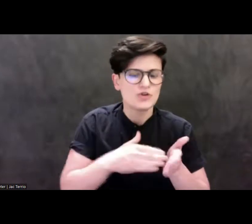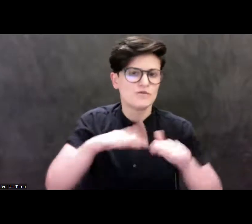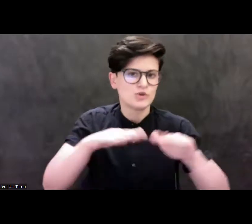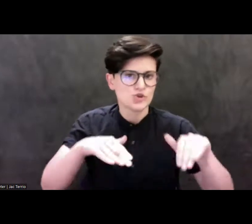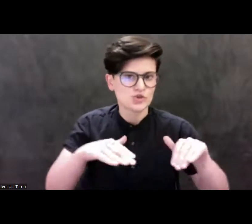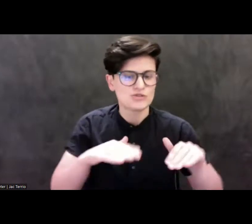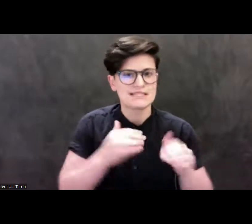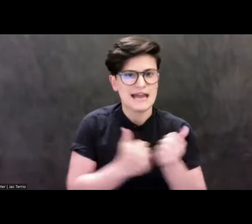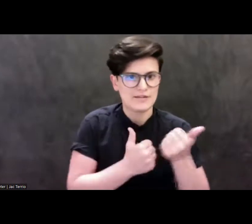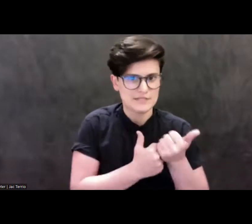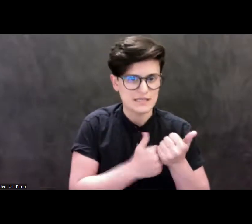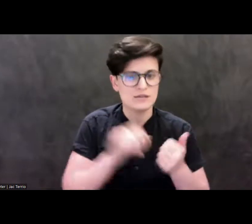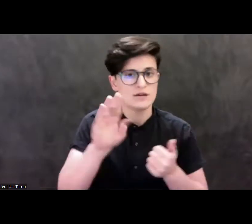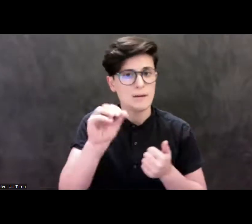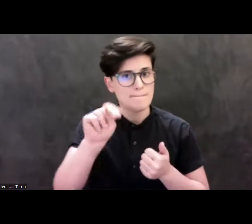Bonnie will be doing a reminder on utilities.